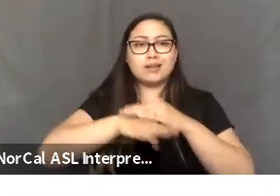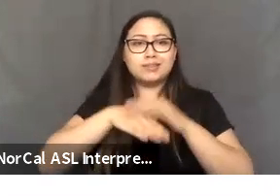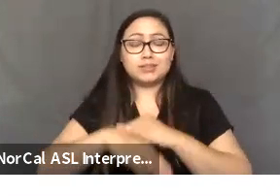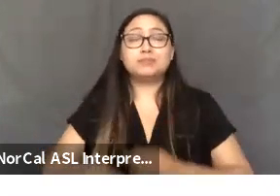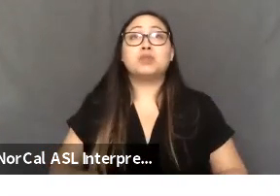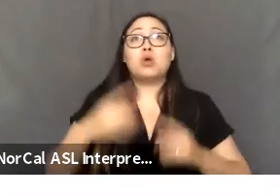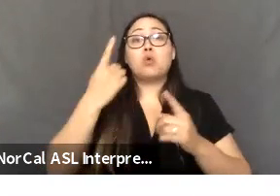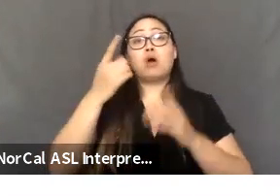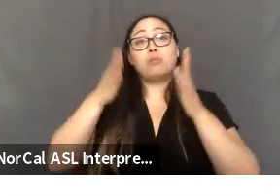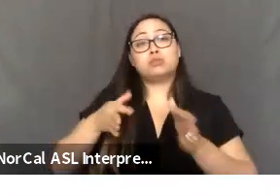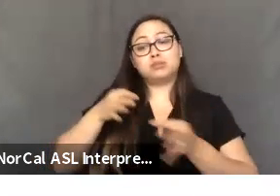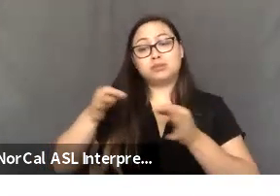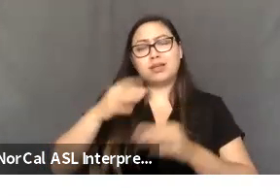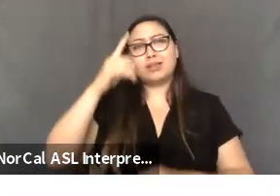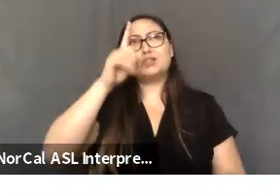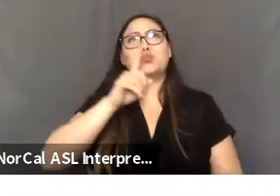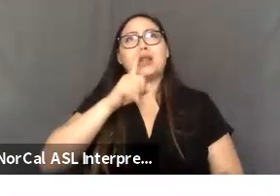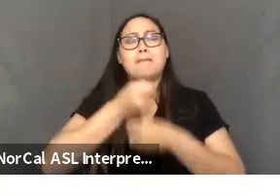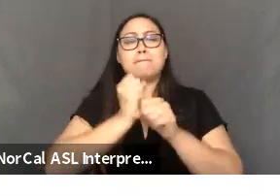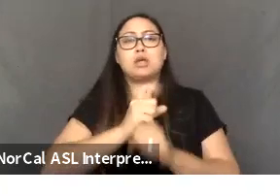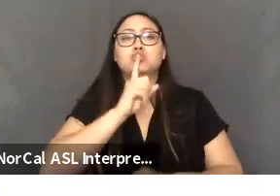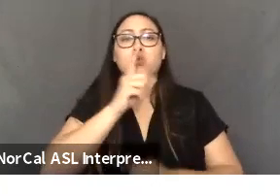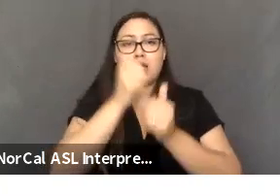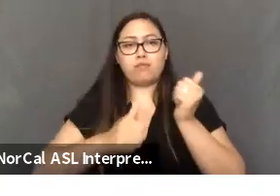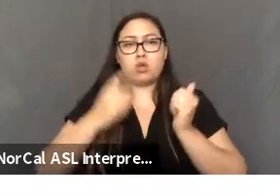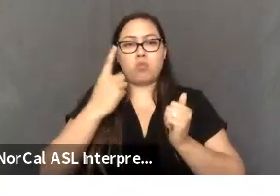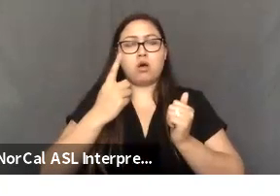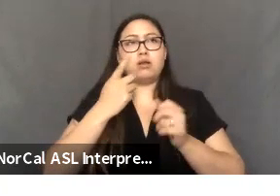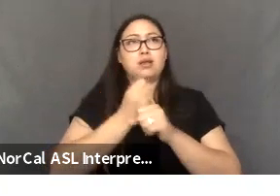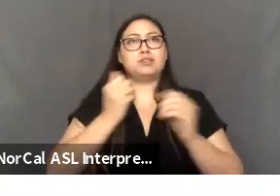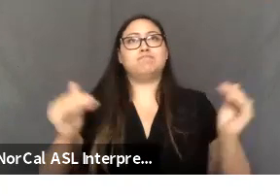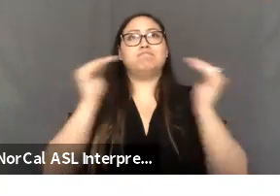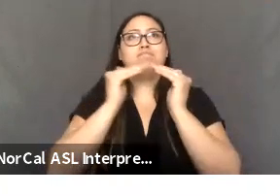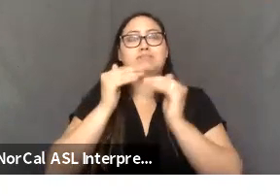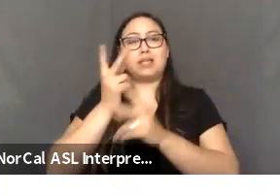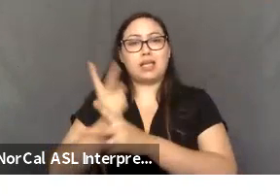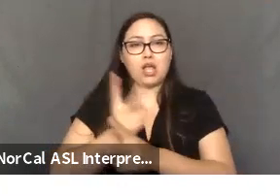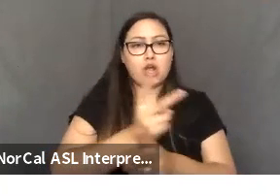I think it's really to ensure that everybody gets the care that is commensurate with every other